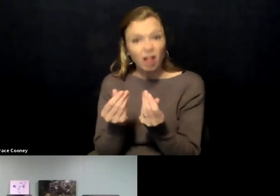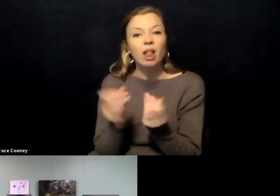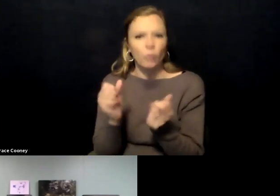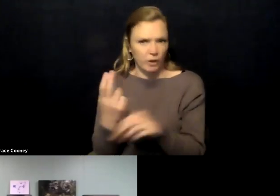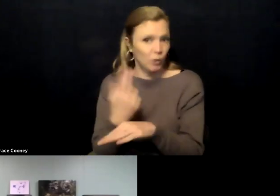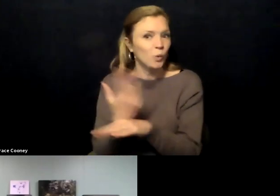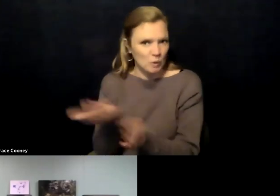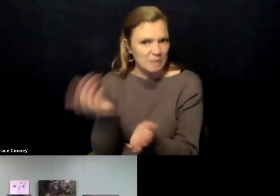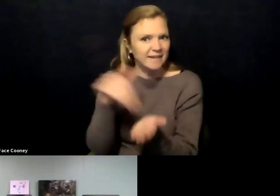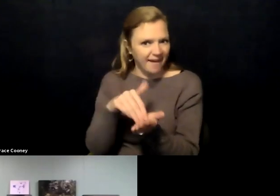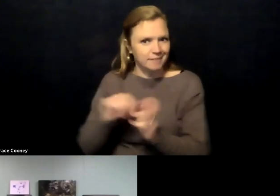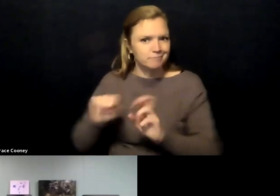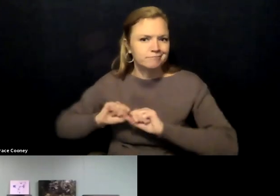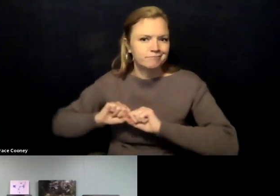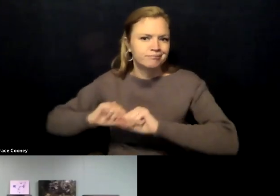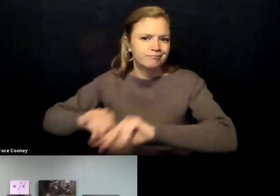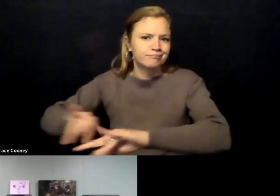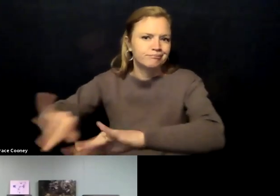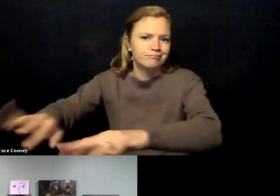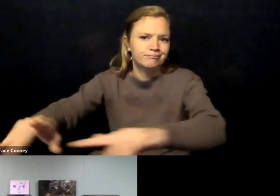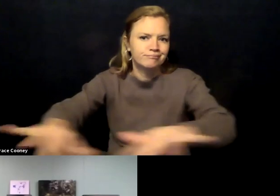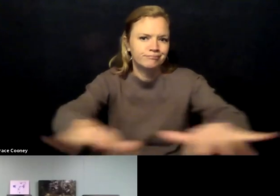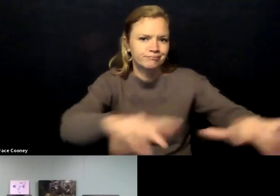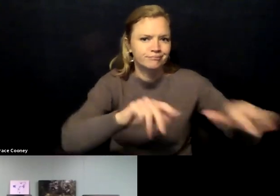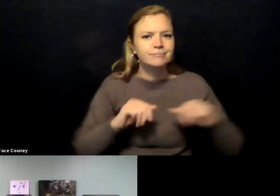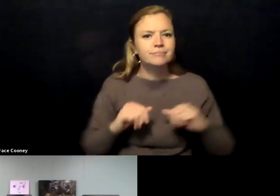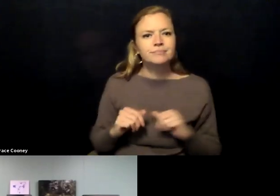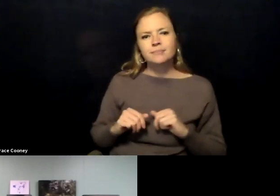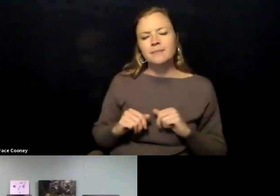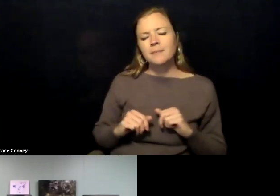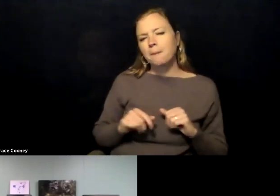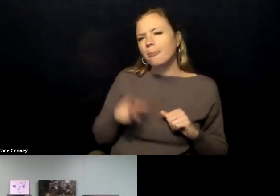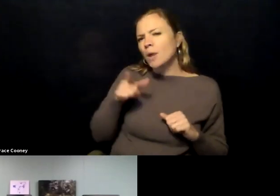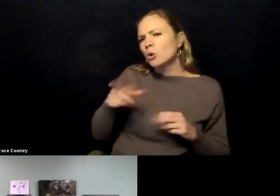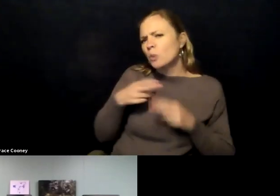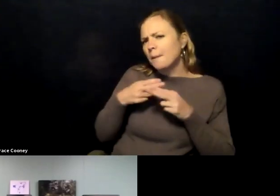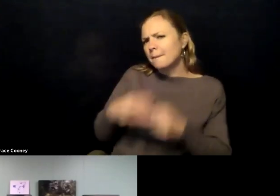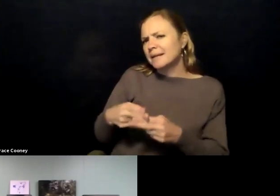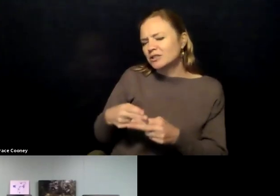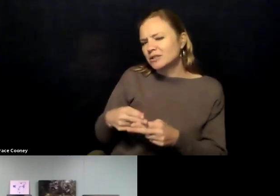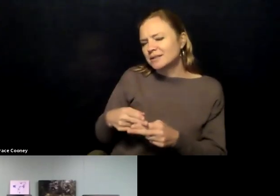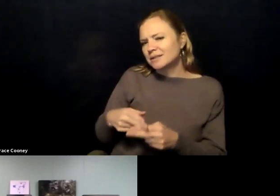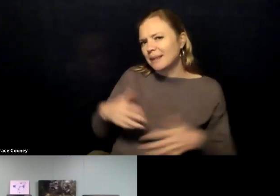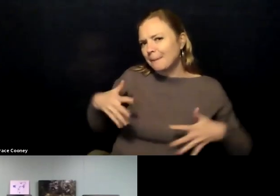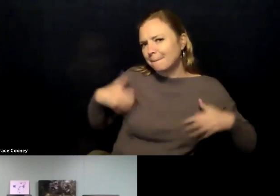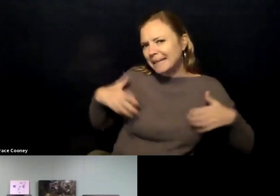mentioned these two stories, one with the monkey and then the zebra, there's a question